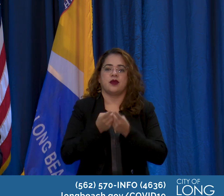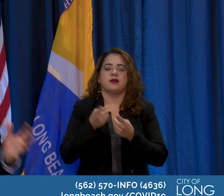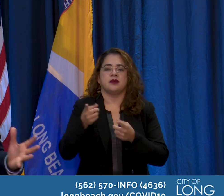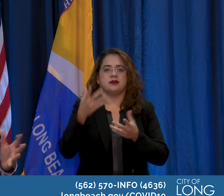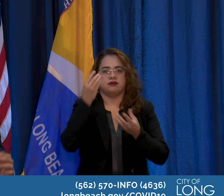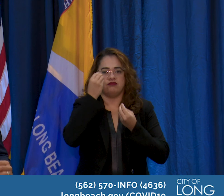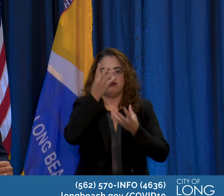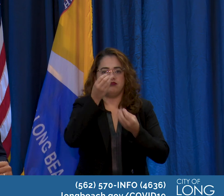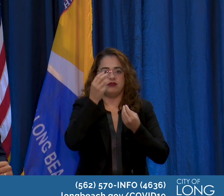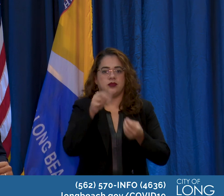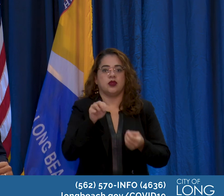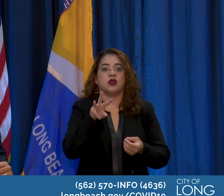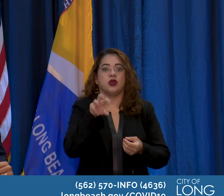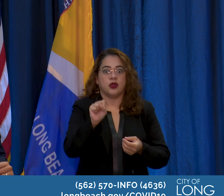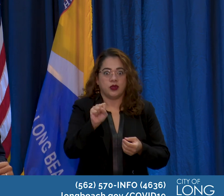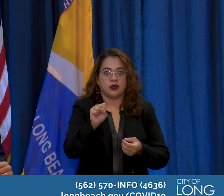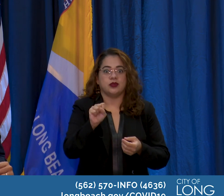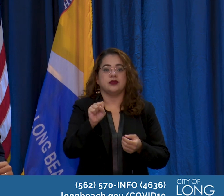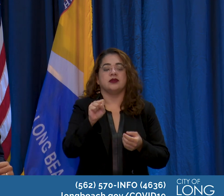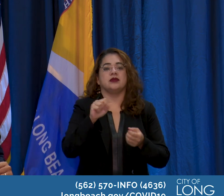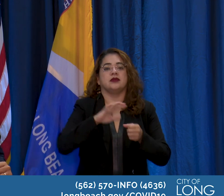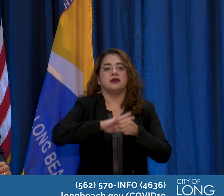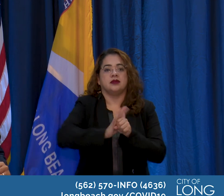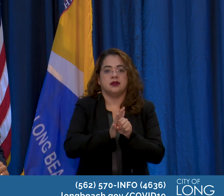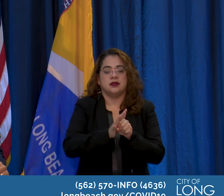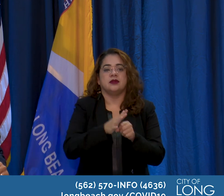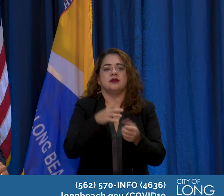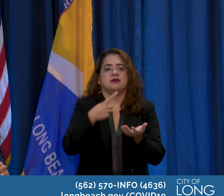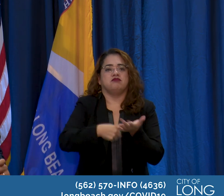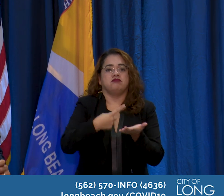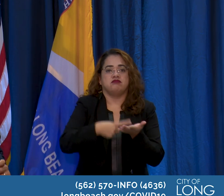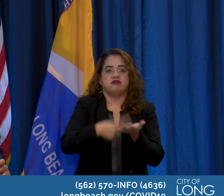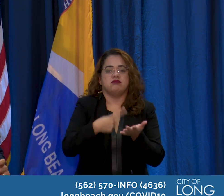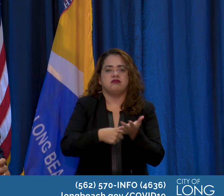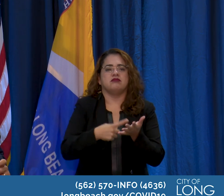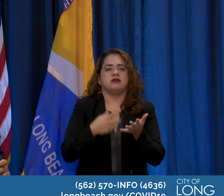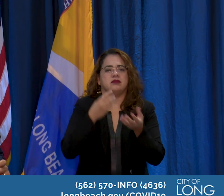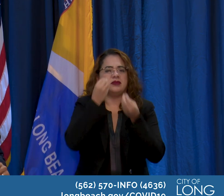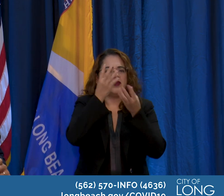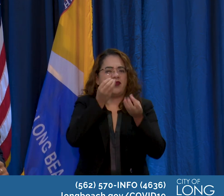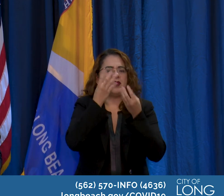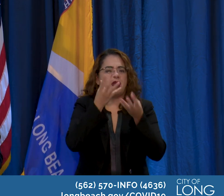broadly to COVID, if there are any questions today.